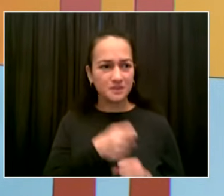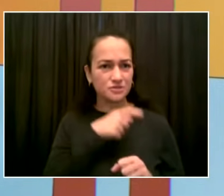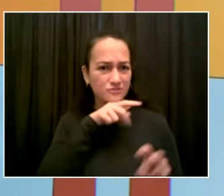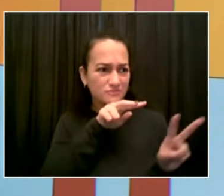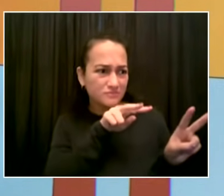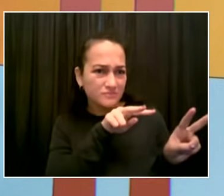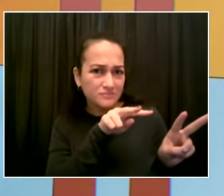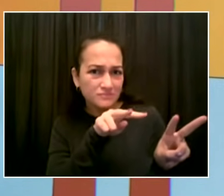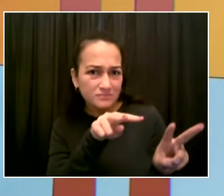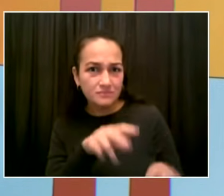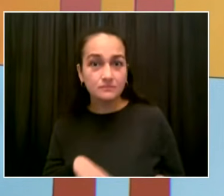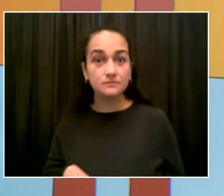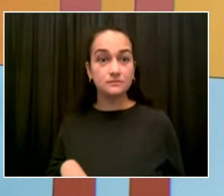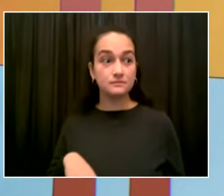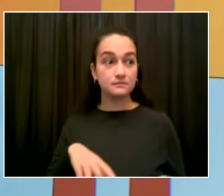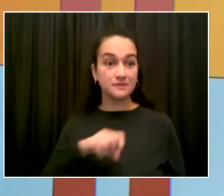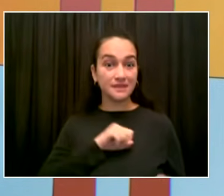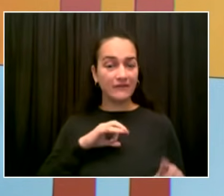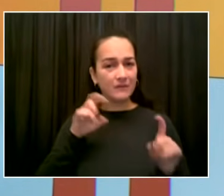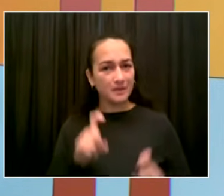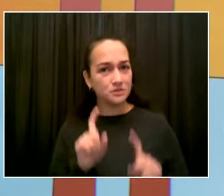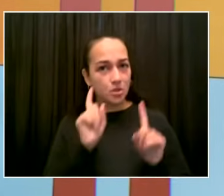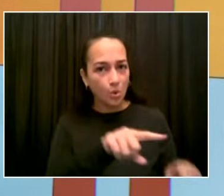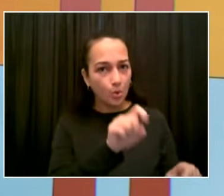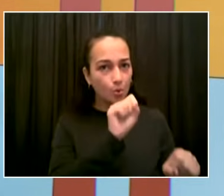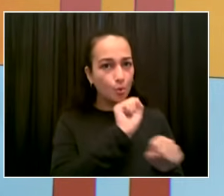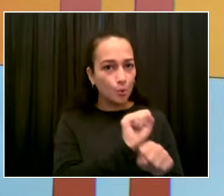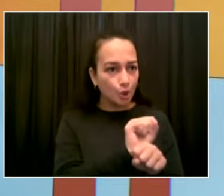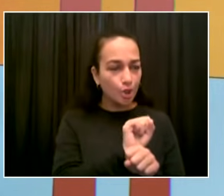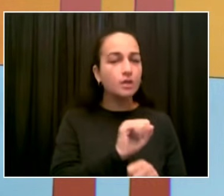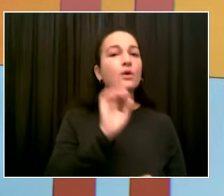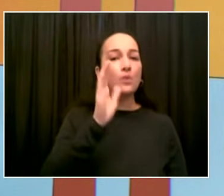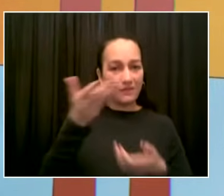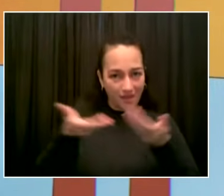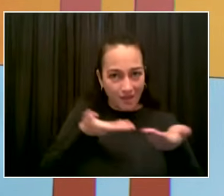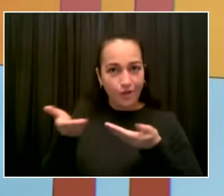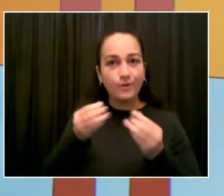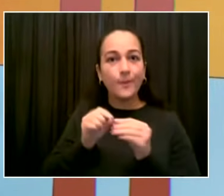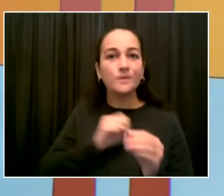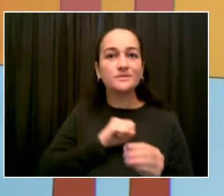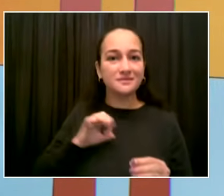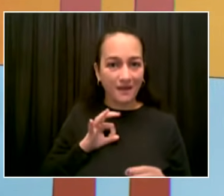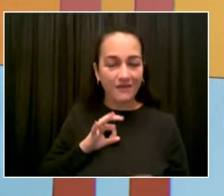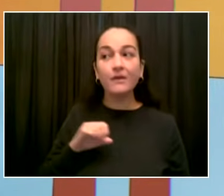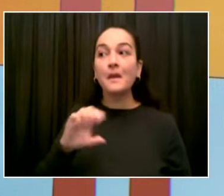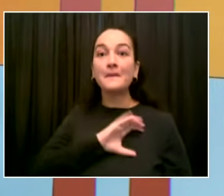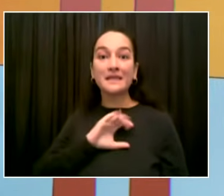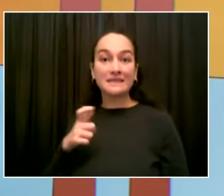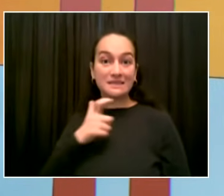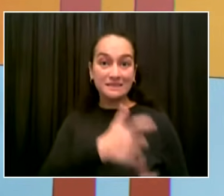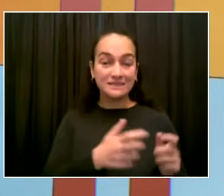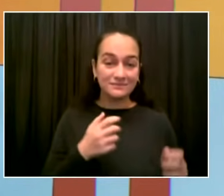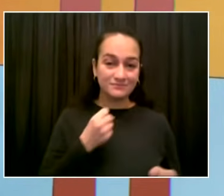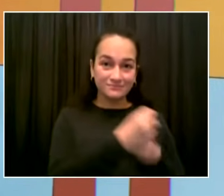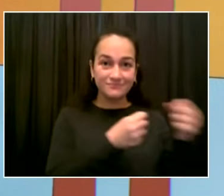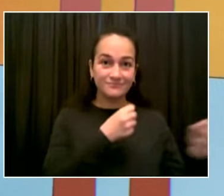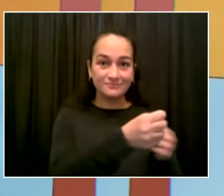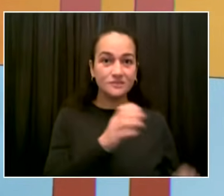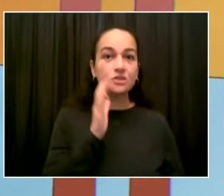AS SOON AS WE SEE NORMALIZATION WHERE OFFICERS ARE COMING TO WORK IN THE NUMBERS THEY SHOULD AND WE BRING IN DADITIONAL OFFICERS THAT WE'RE TRAINGNI